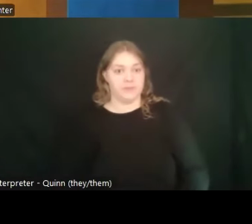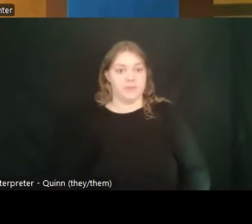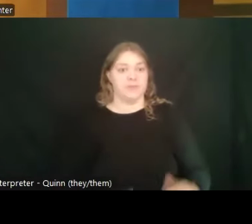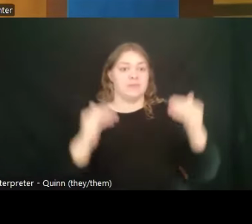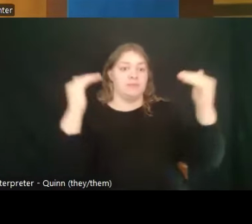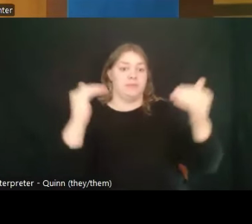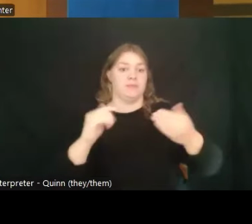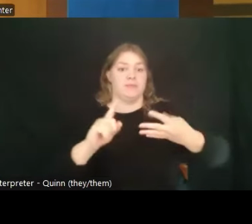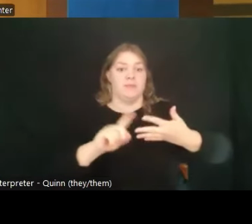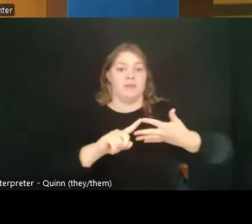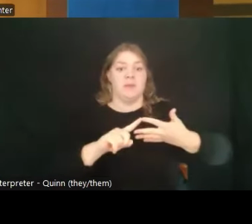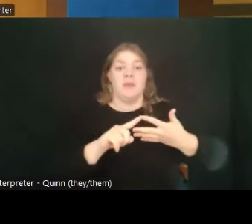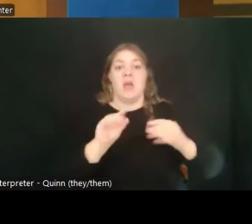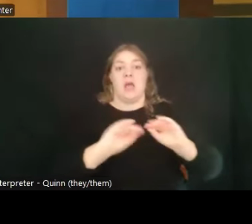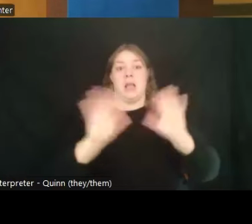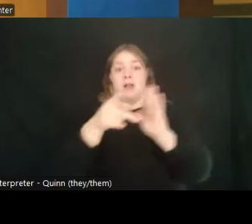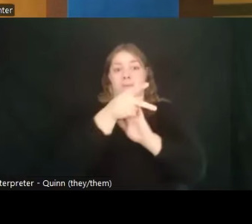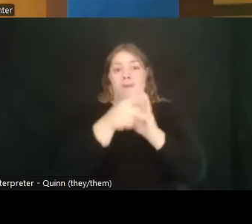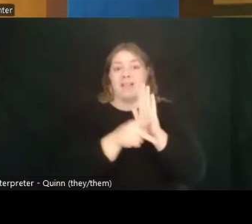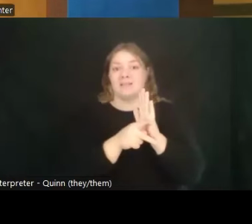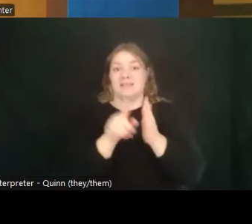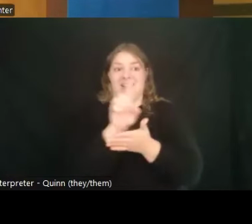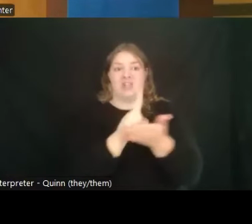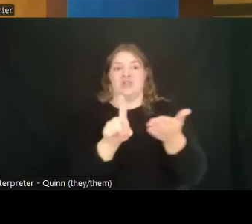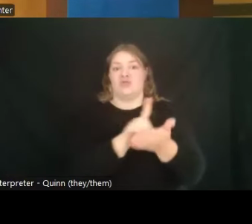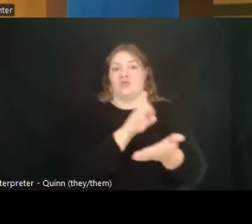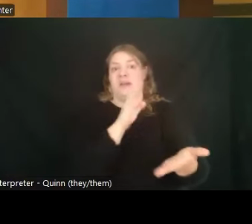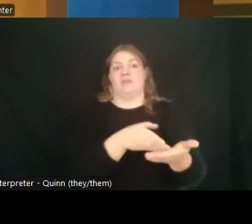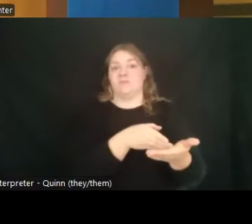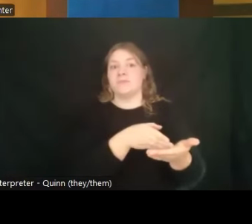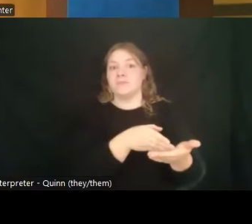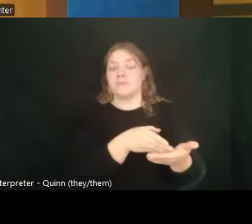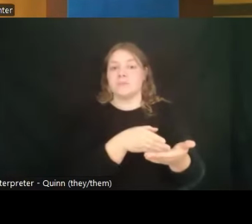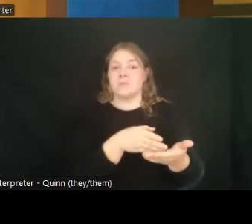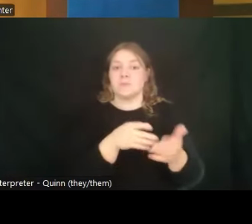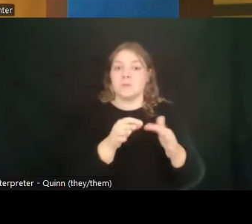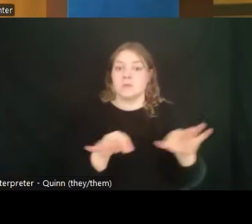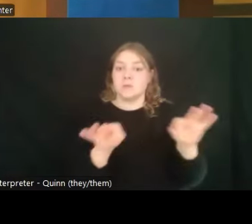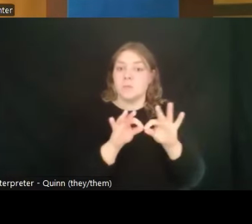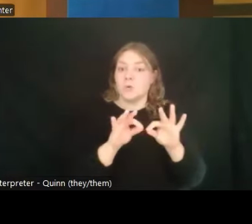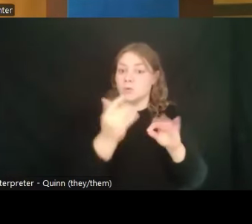against discrimination and it's important to know that it is discrimination not only for staff but